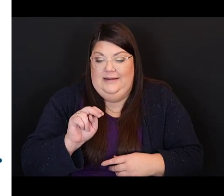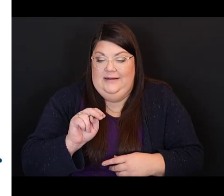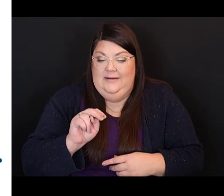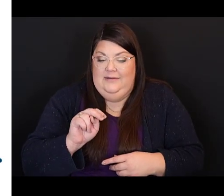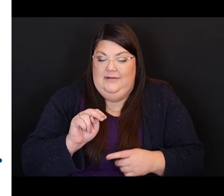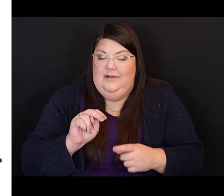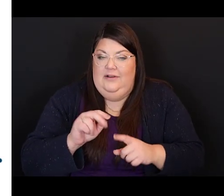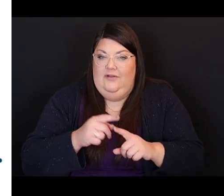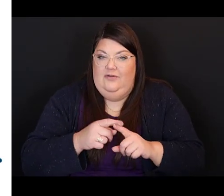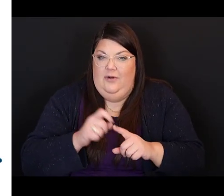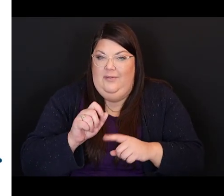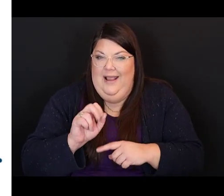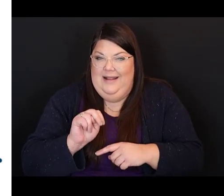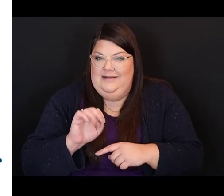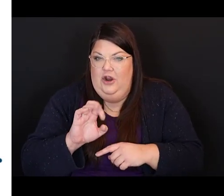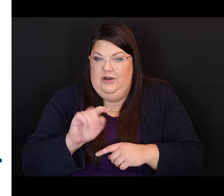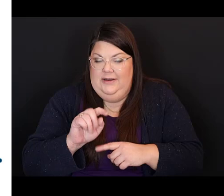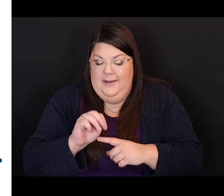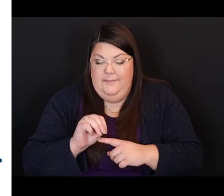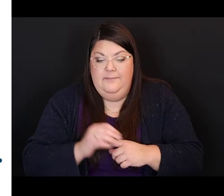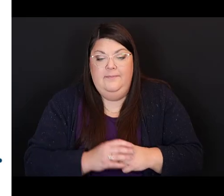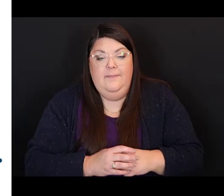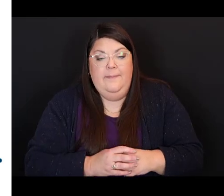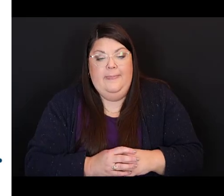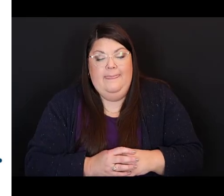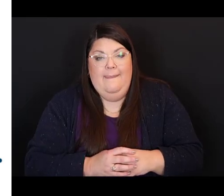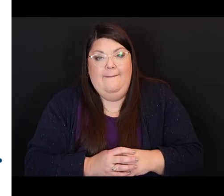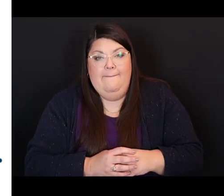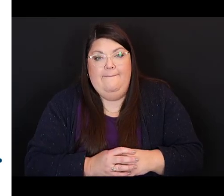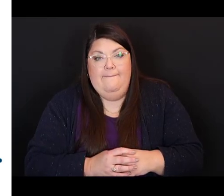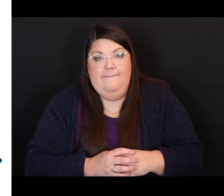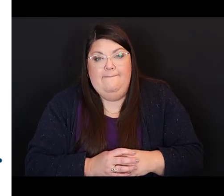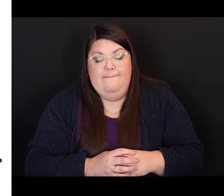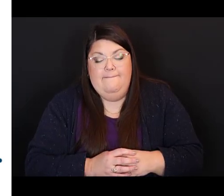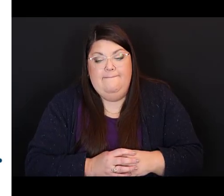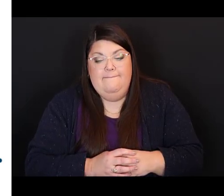So, as we kind of wrap up, we've heard a lot about the Becoming an Adult Ally, you've taken